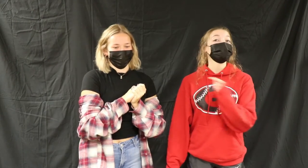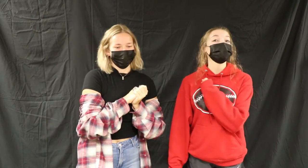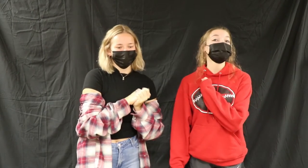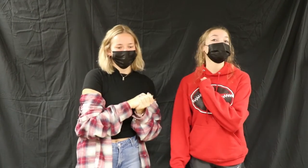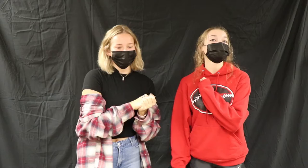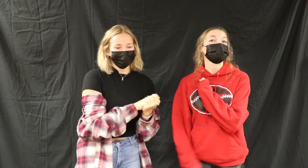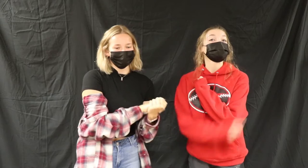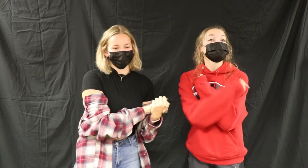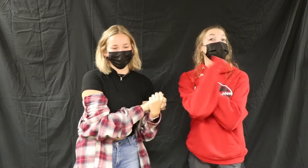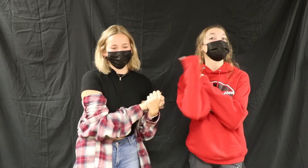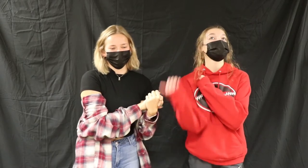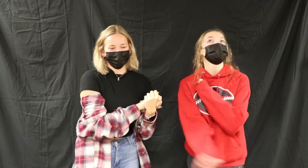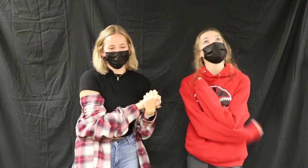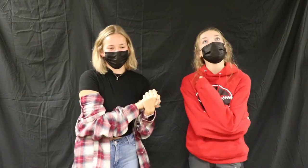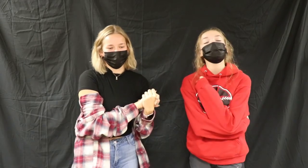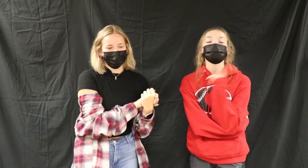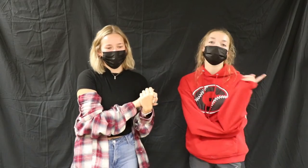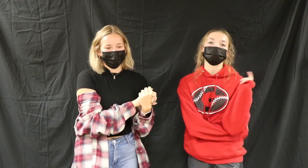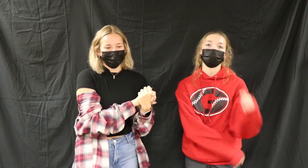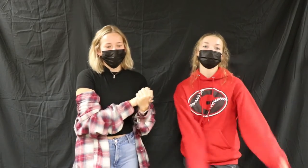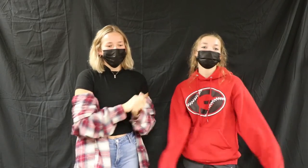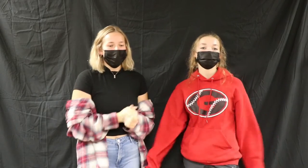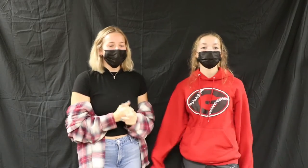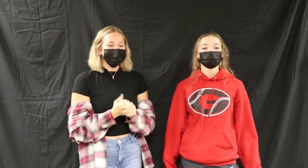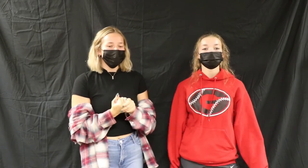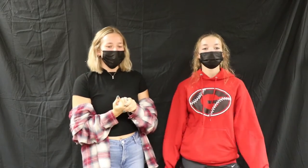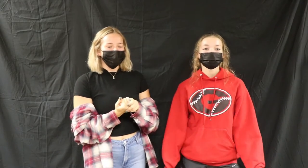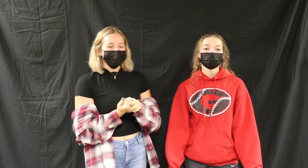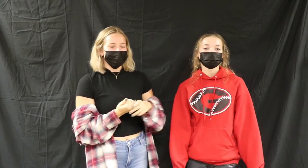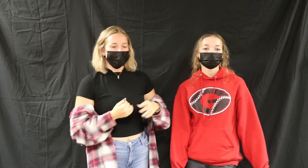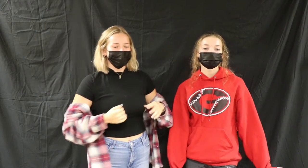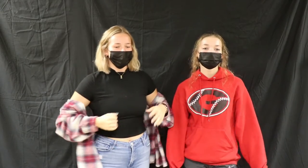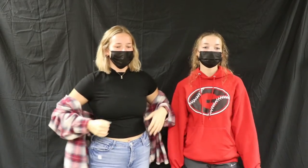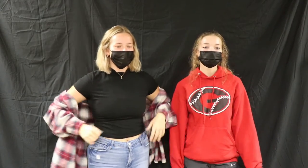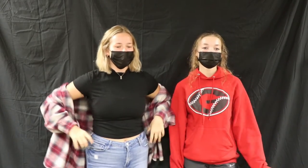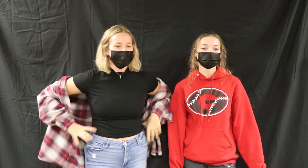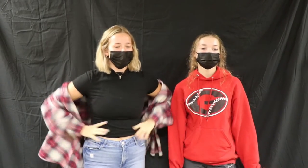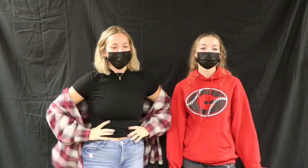have their pictures taken september 23rd thursday pop into the west gym on your scheduled day during